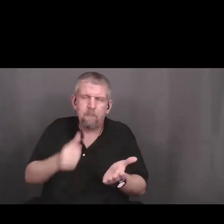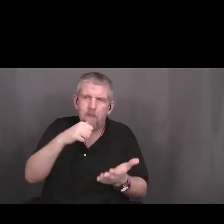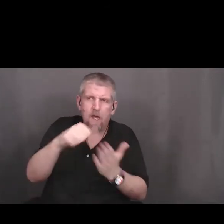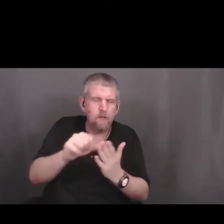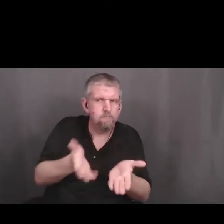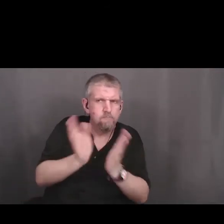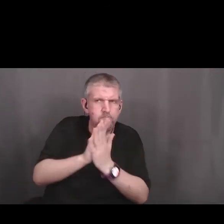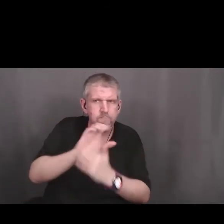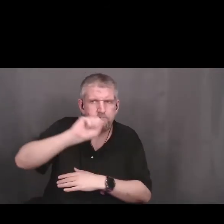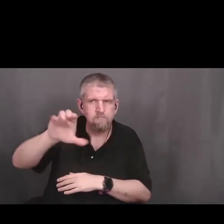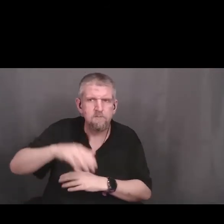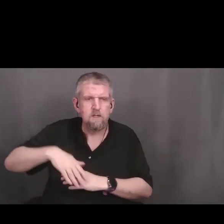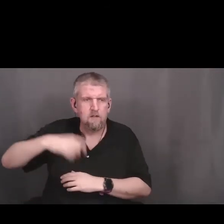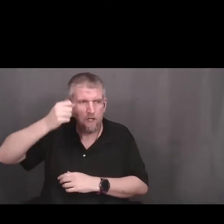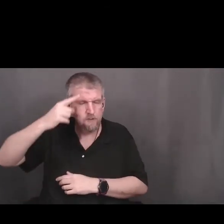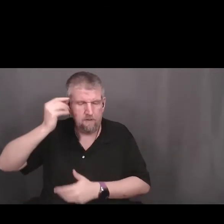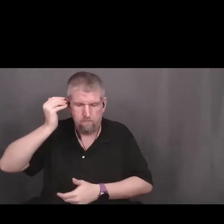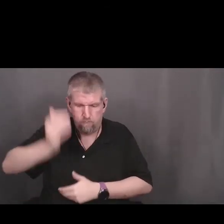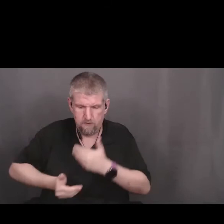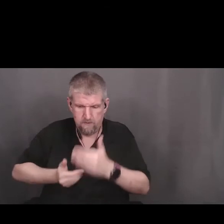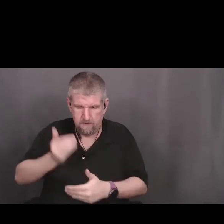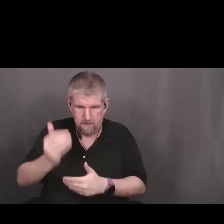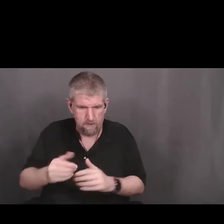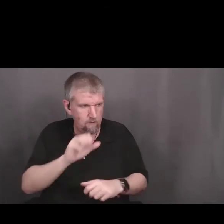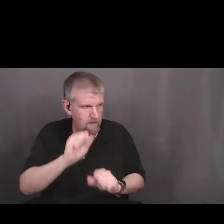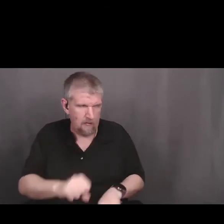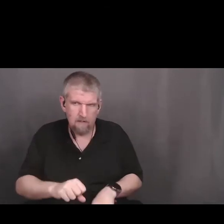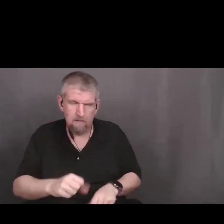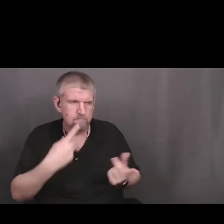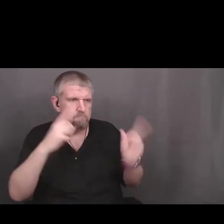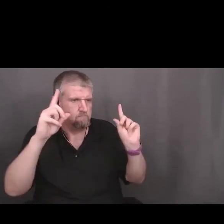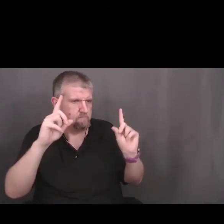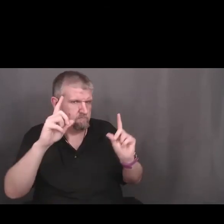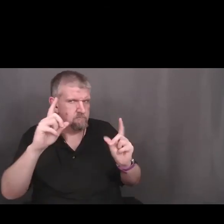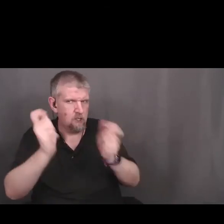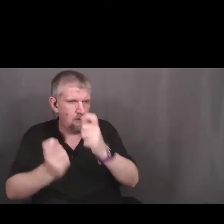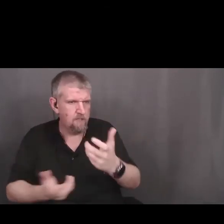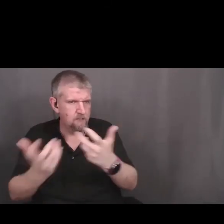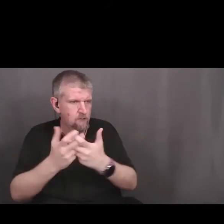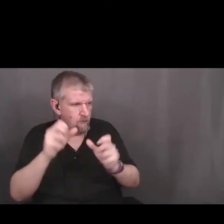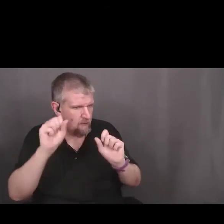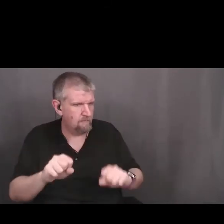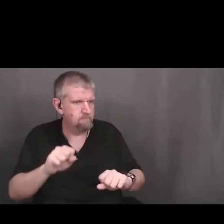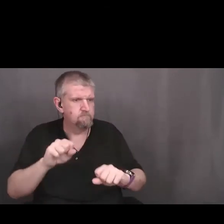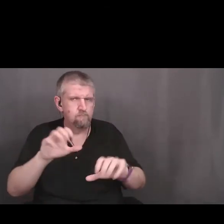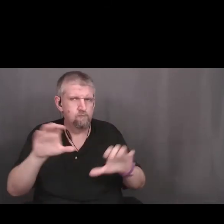help you understand the process so that you can get the accommodations that will help you do the essential functions of the job that you want to do.